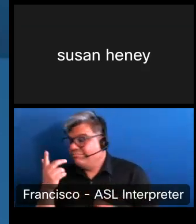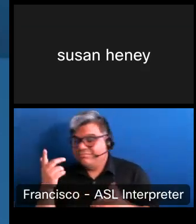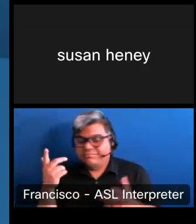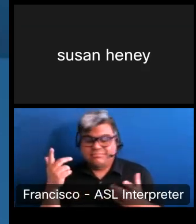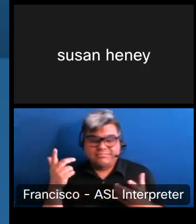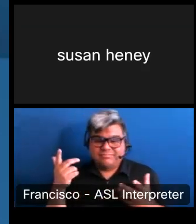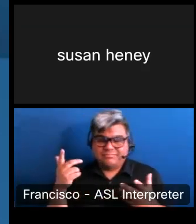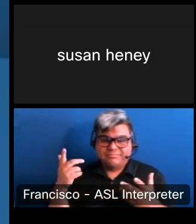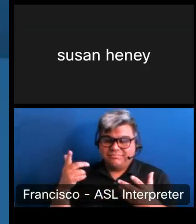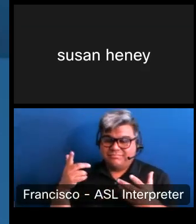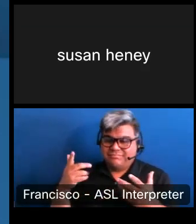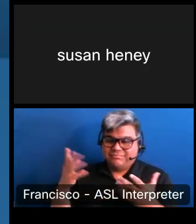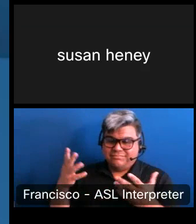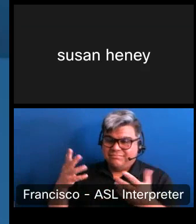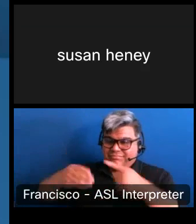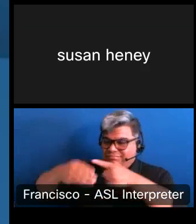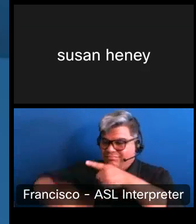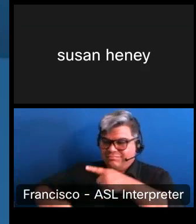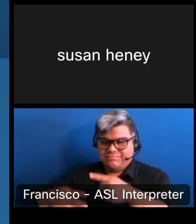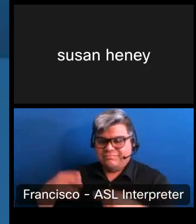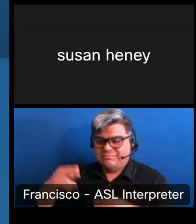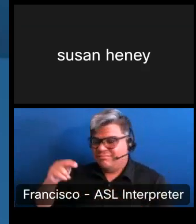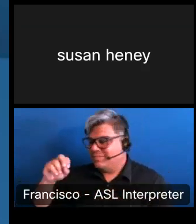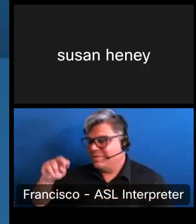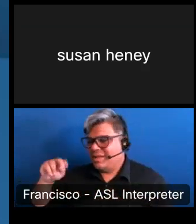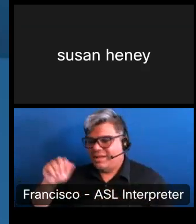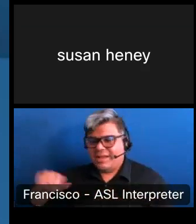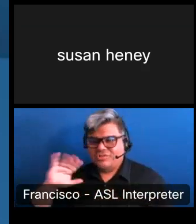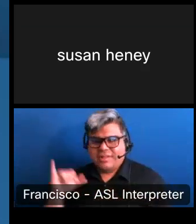non-Asian race group, such as White, Black or African American,